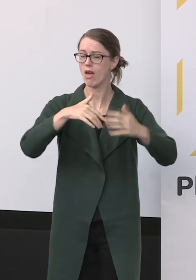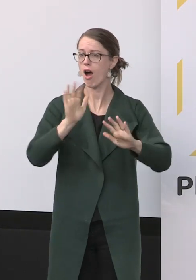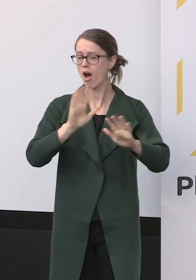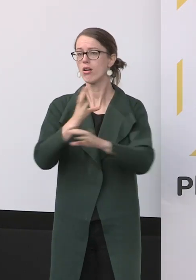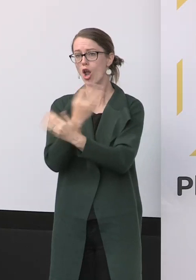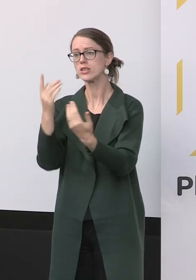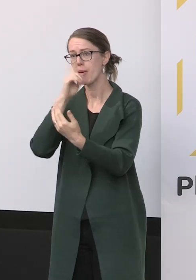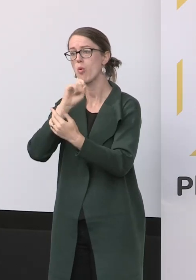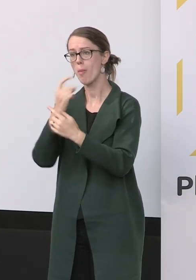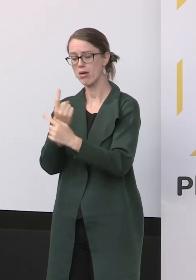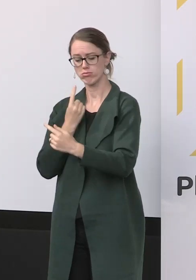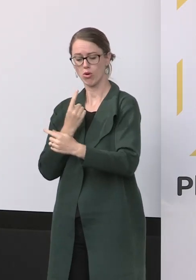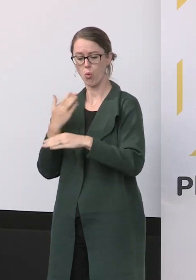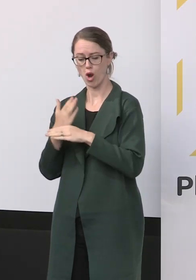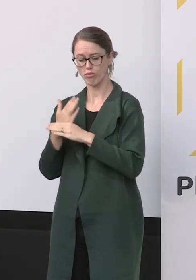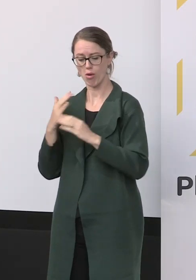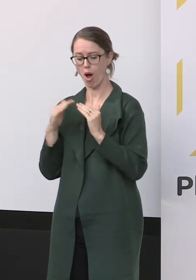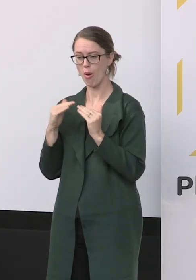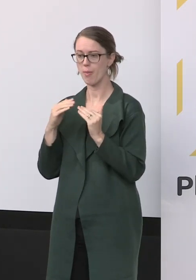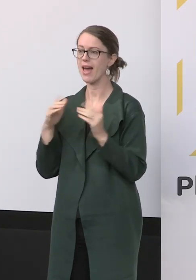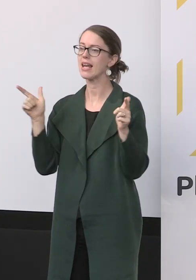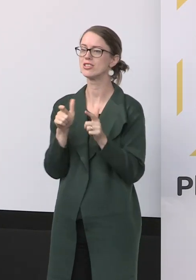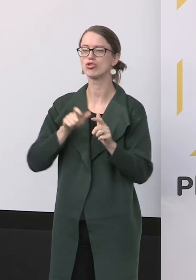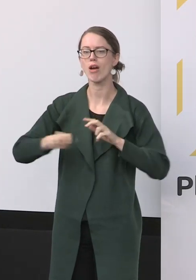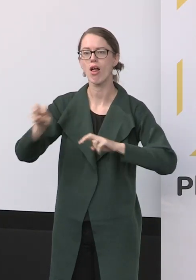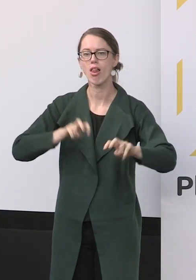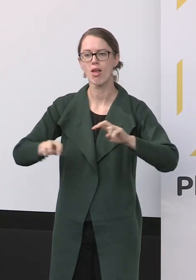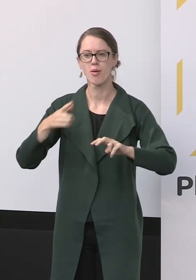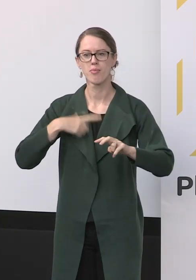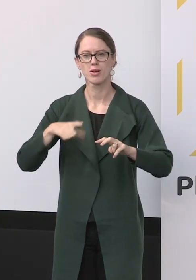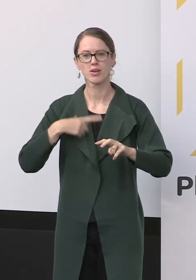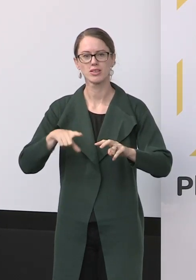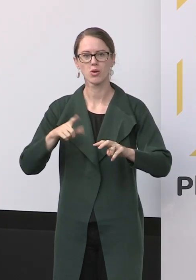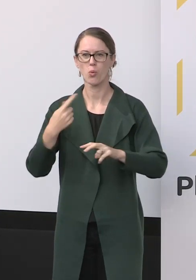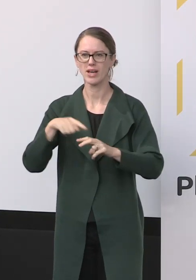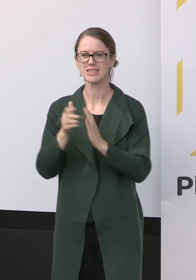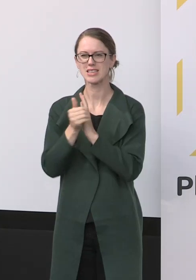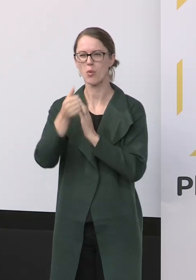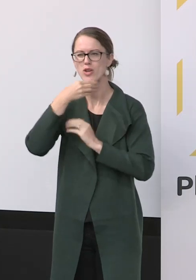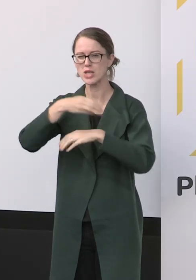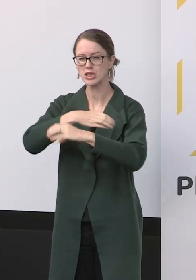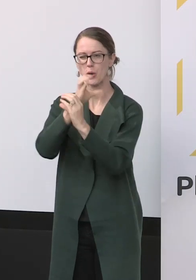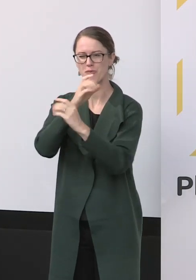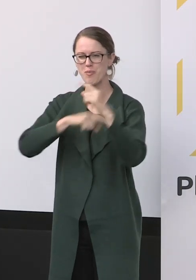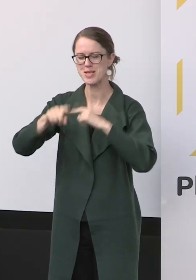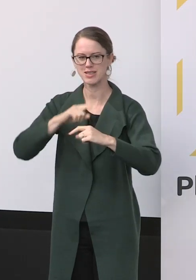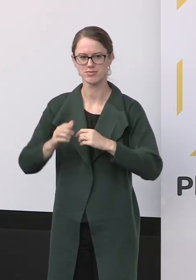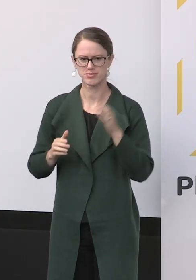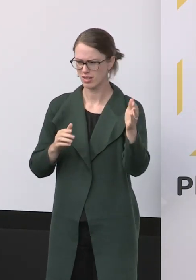over - the workplace will be different. There will be people who are doing more remote working. And also less